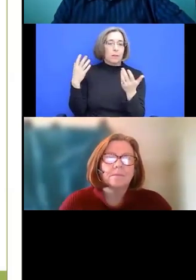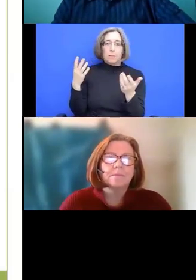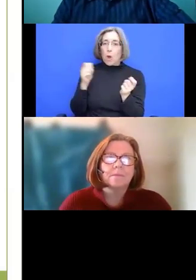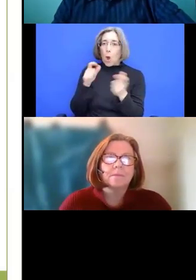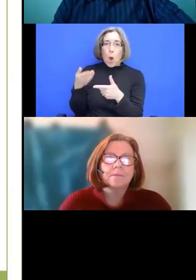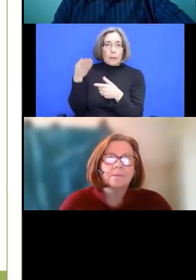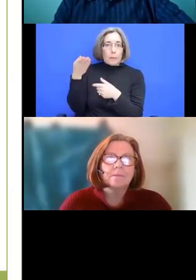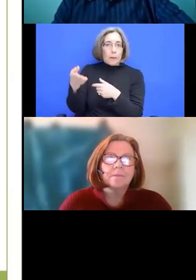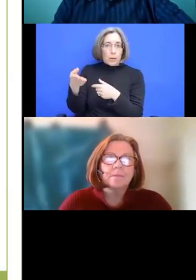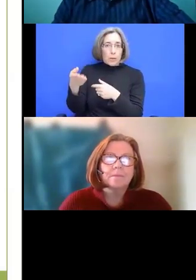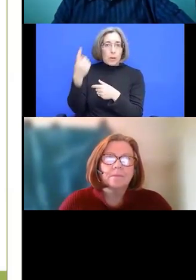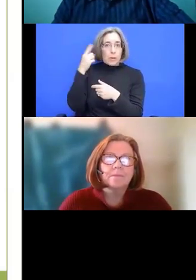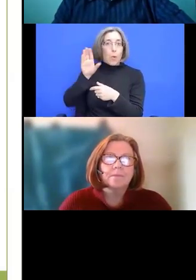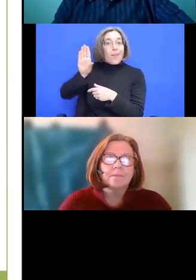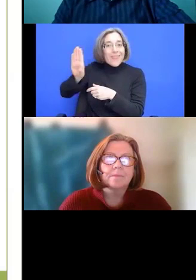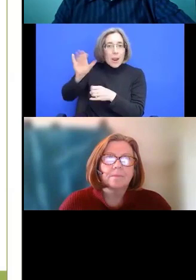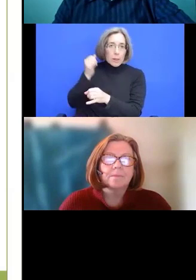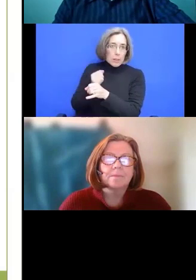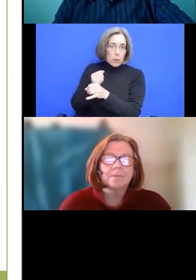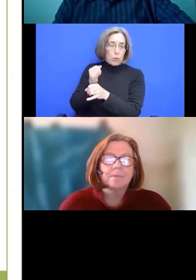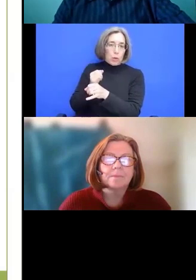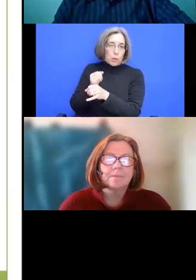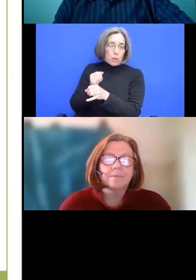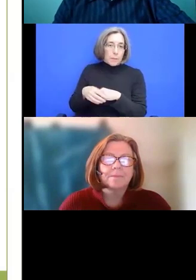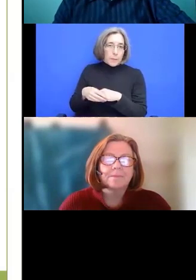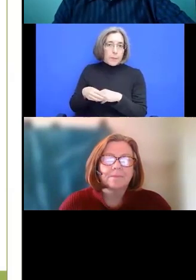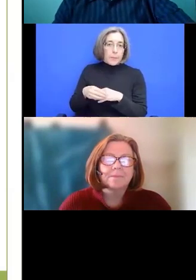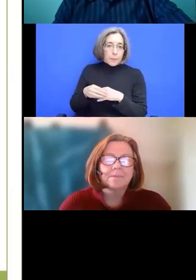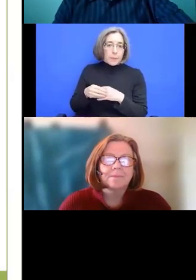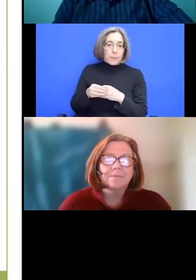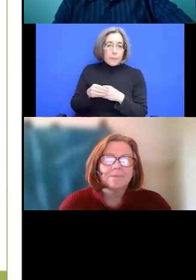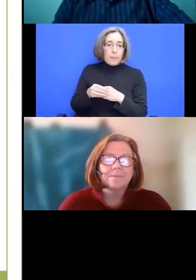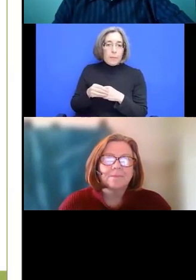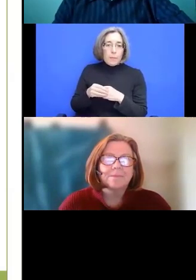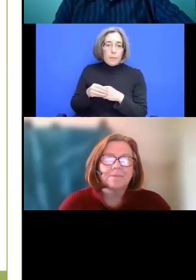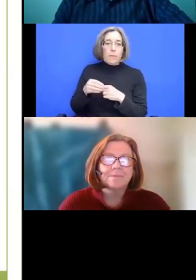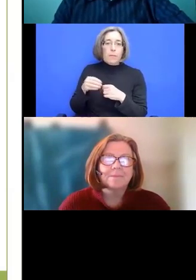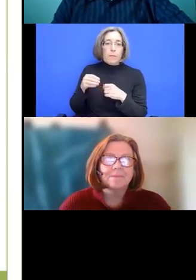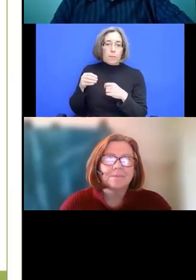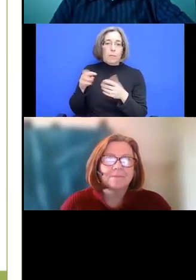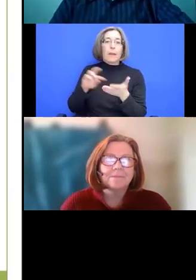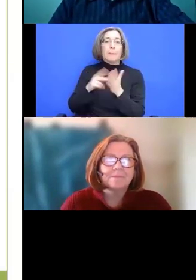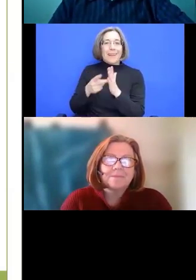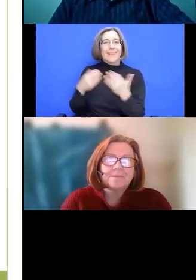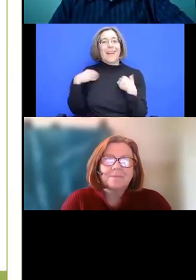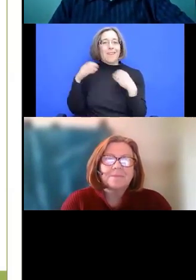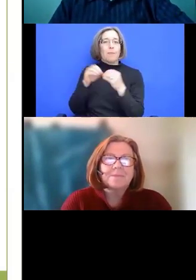for the institution that they're at, they have several more tools at their fingertips